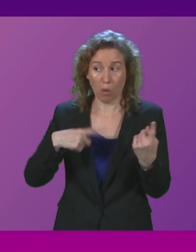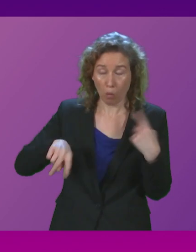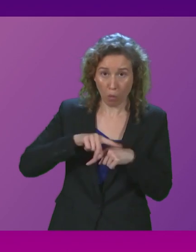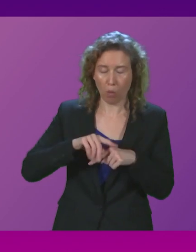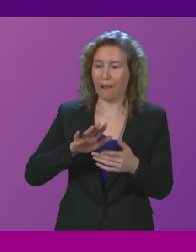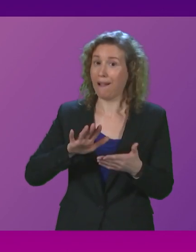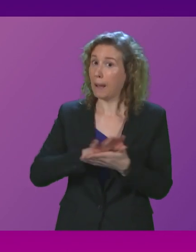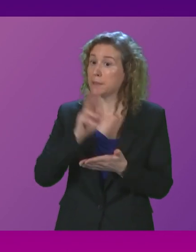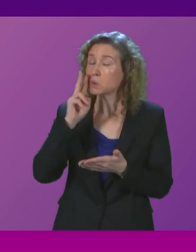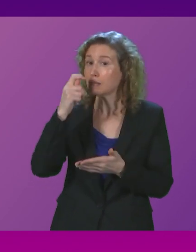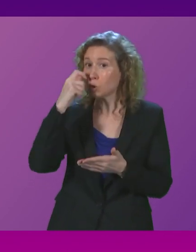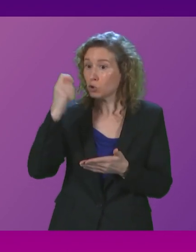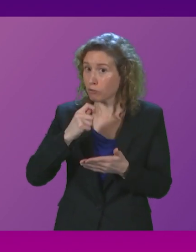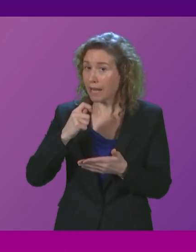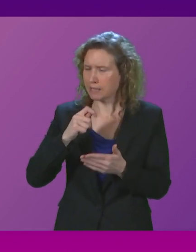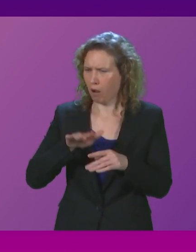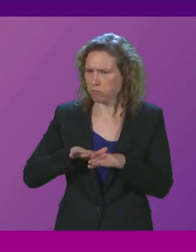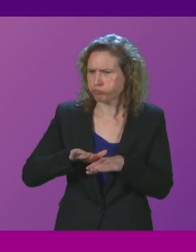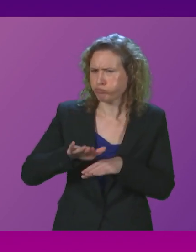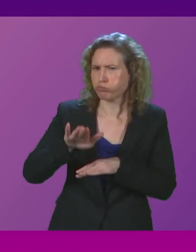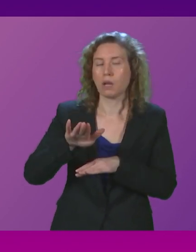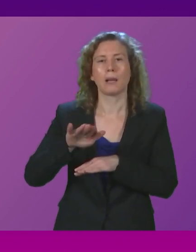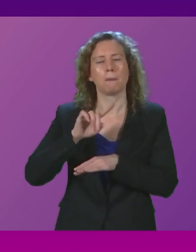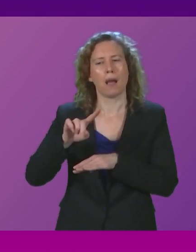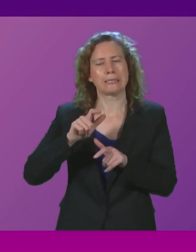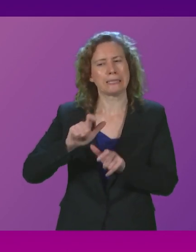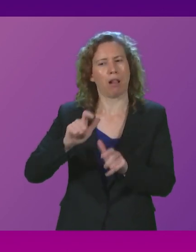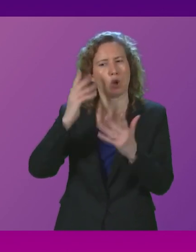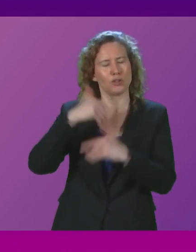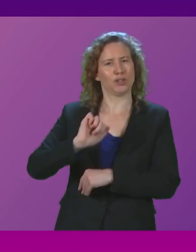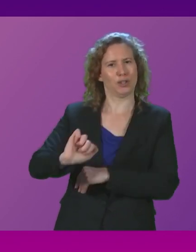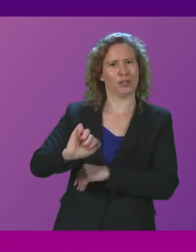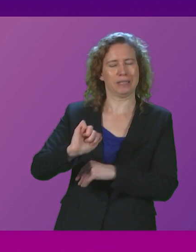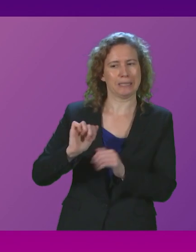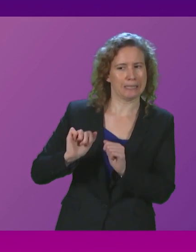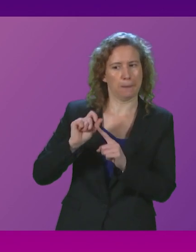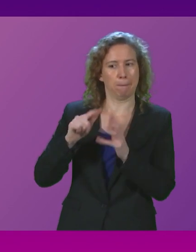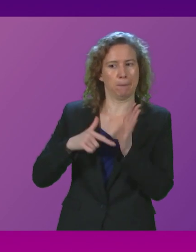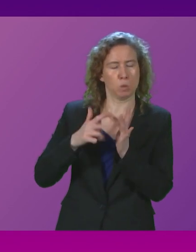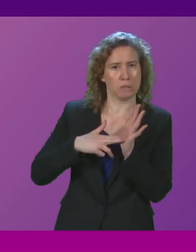to see Ukraine in the ascendancy, but we continue to be concerned about Putin and his intentions.